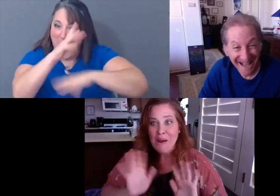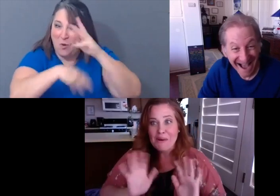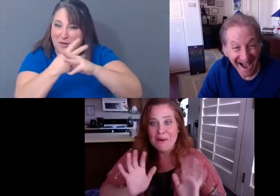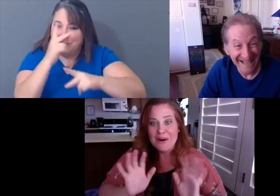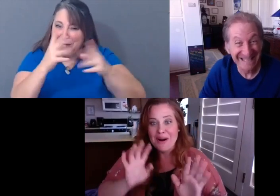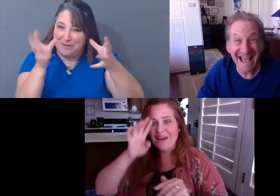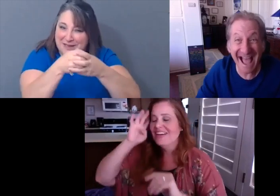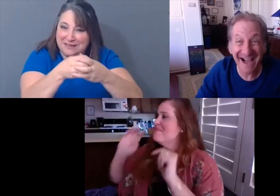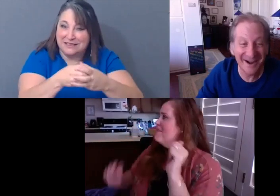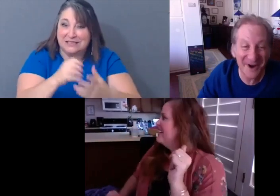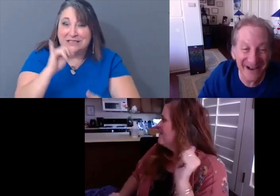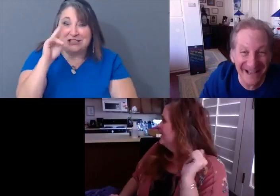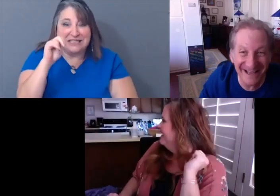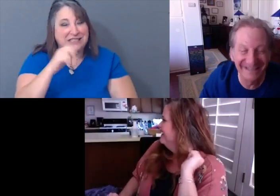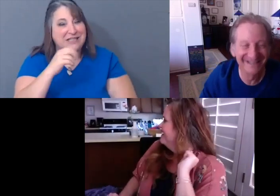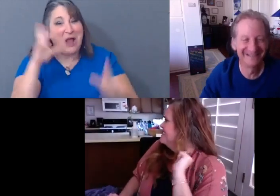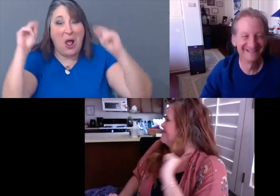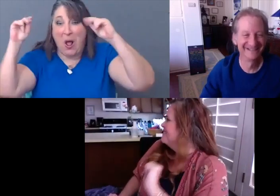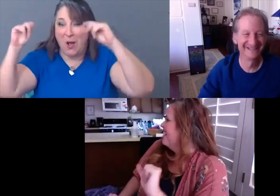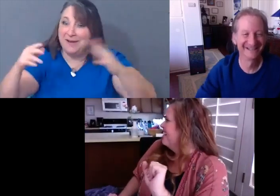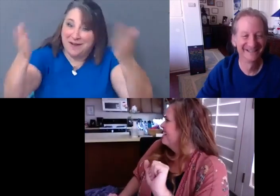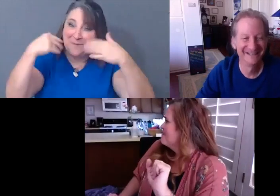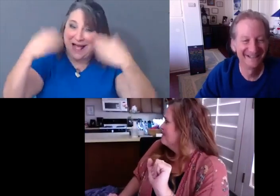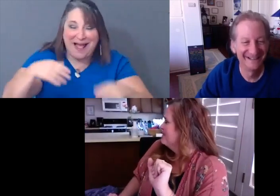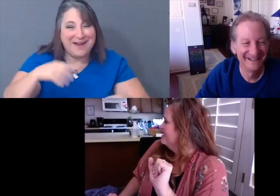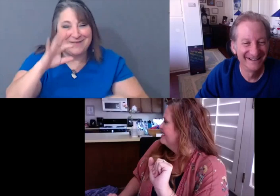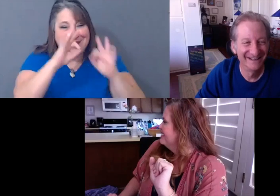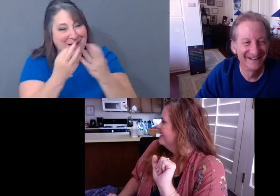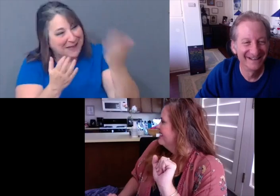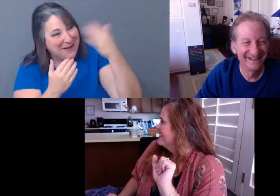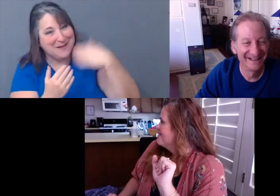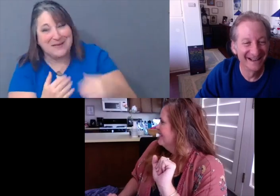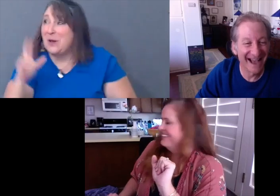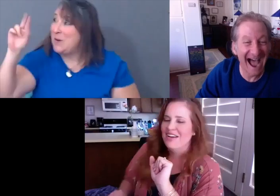Justin's like, no no no no. Yeah, come on in. Babe uh uh, come here to me. [Justin] No, hold on, no.